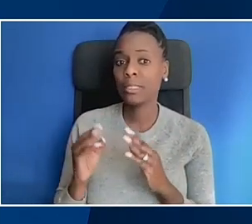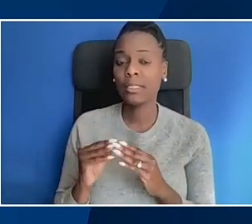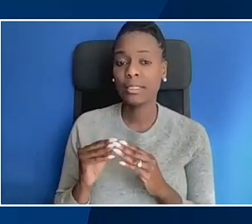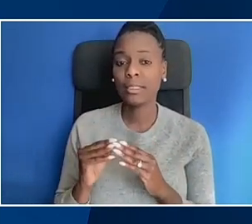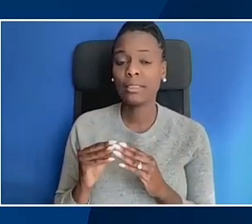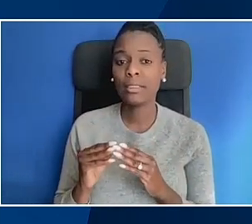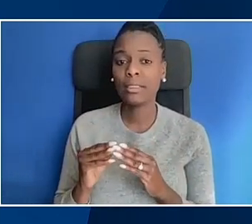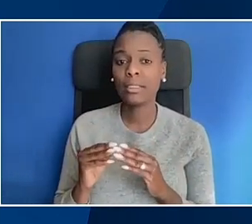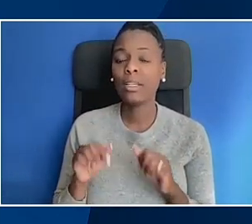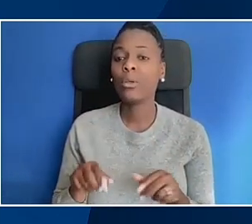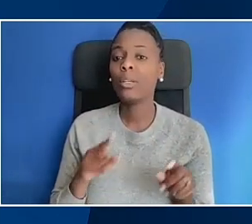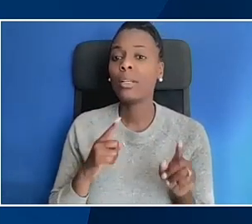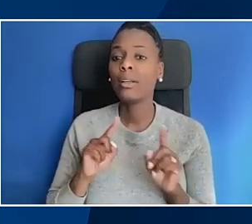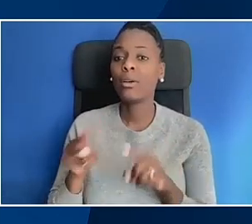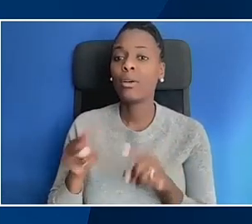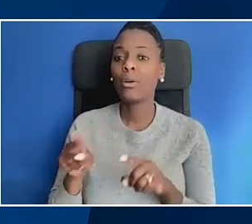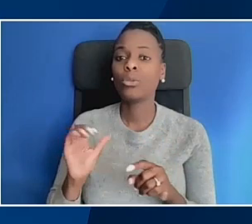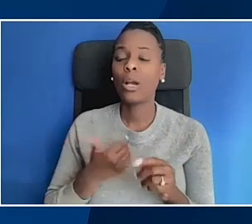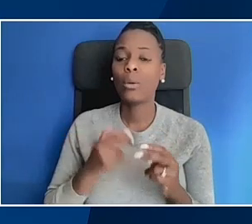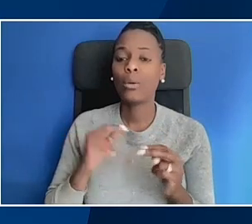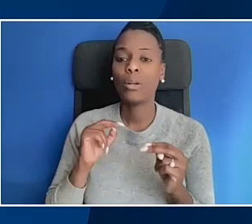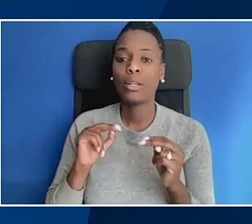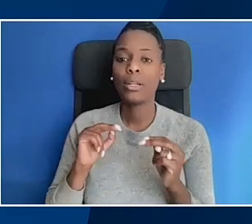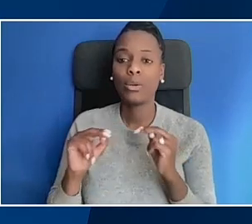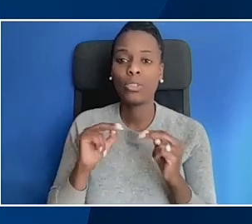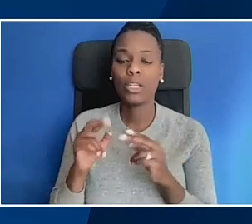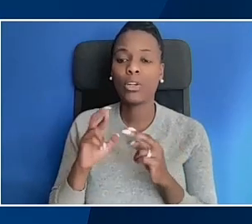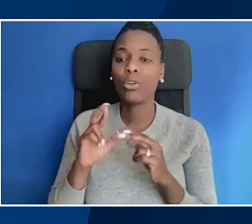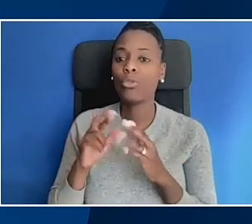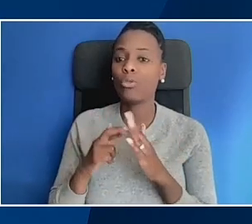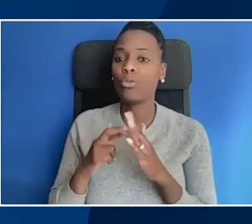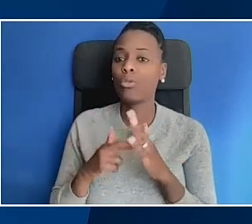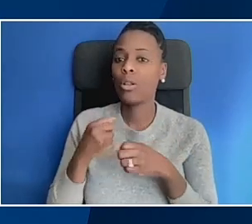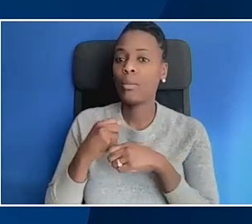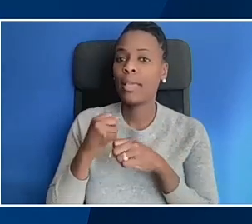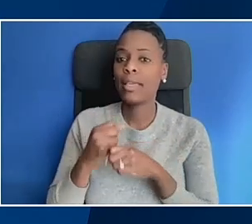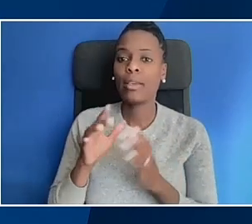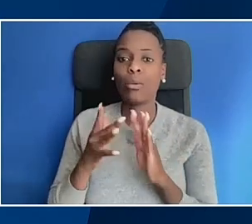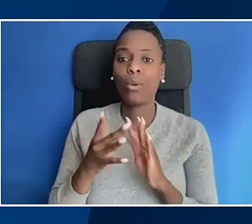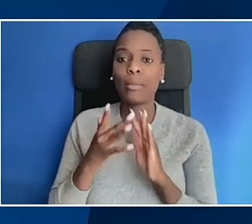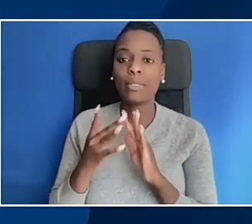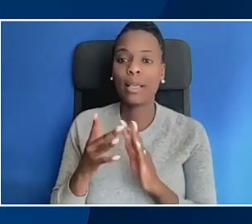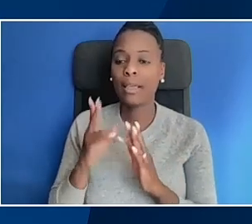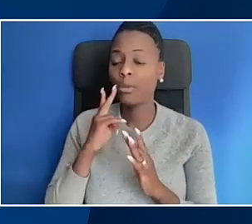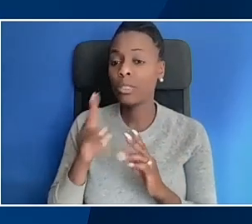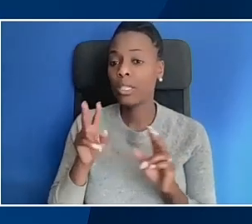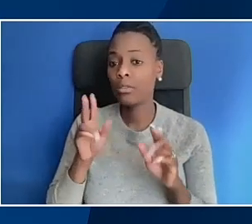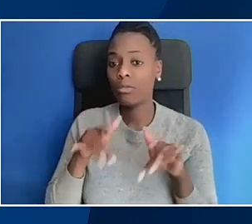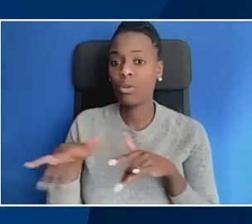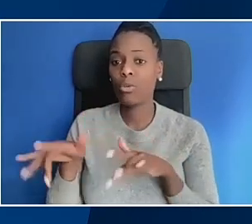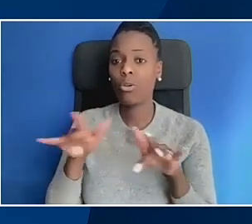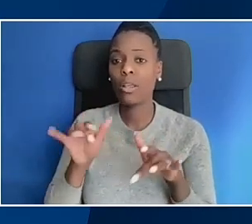negotiated rulemaking website and check out the recording and the transcript of our first session. So at our first